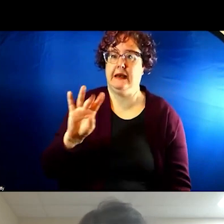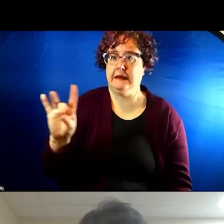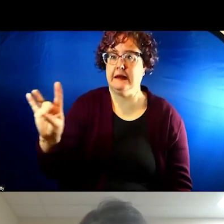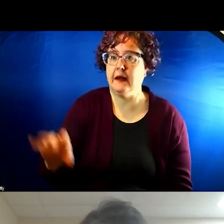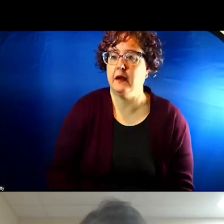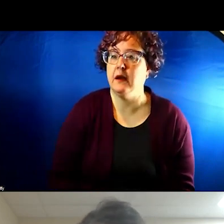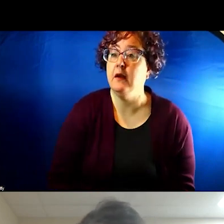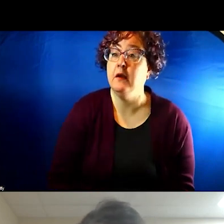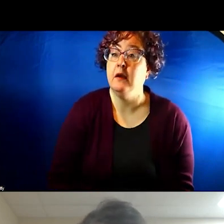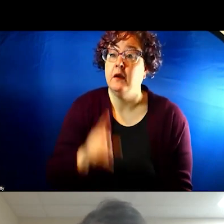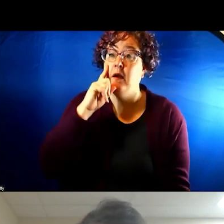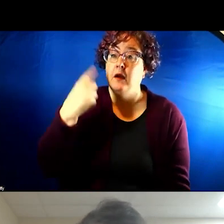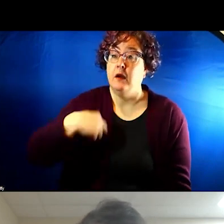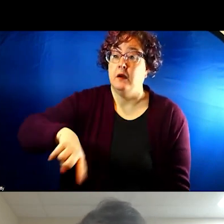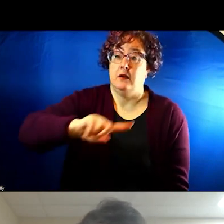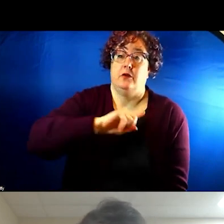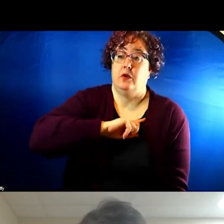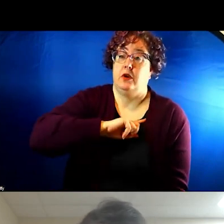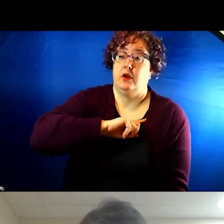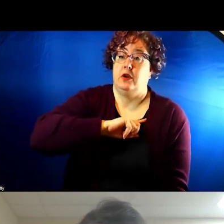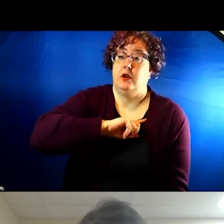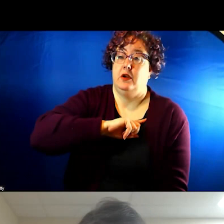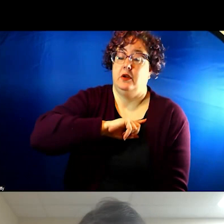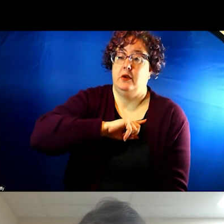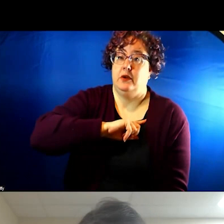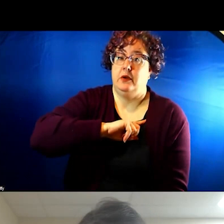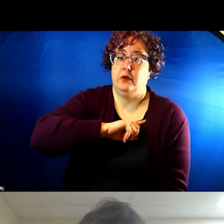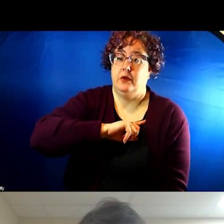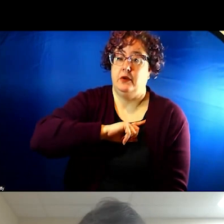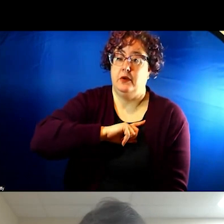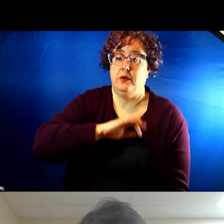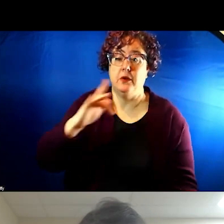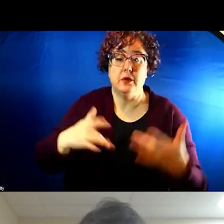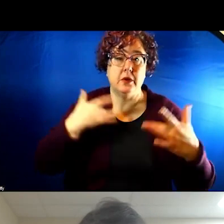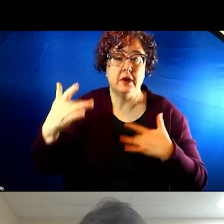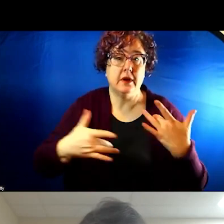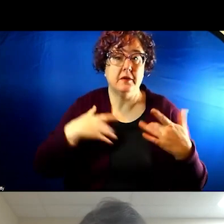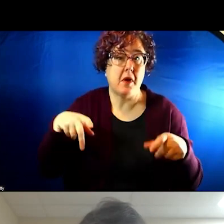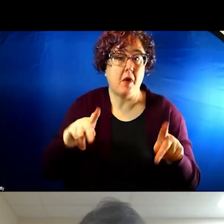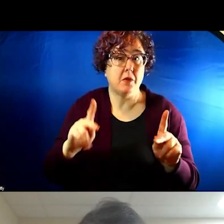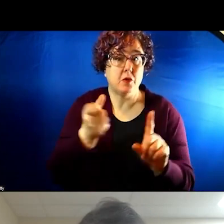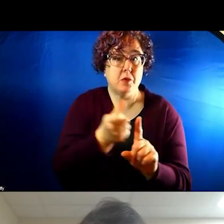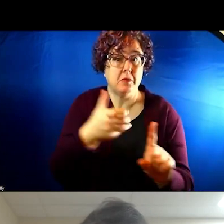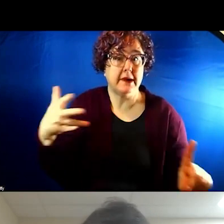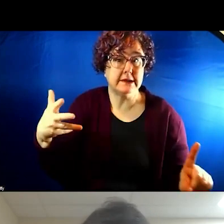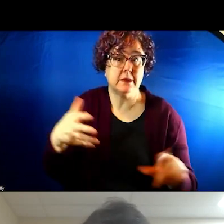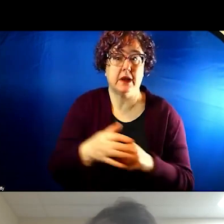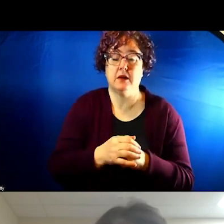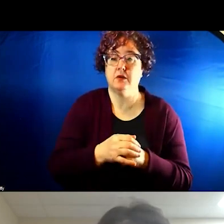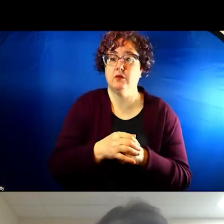FOR US, WE HAVE BEEN EXCITED ABOUT THE OPPORTUNITY TO EXPAND TO